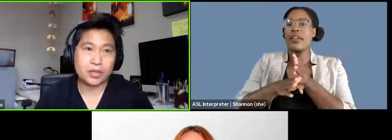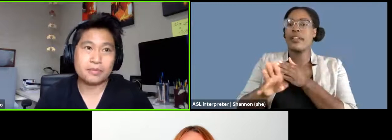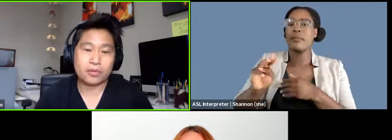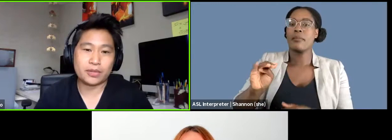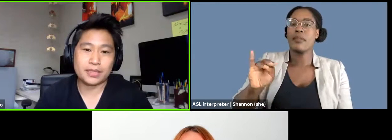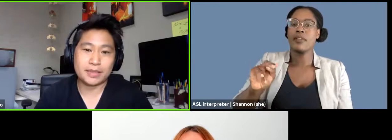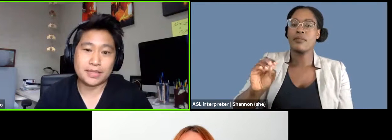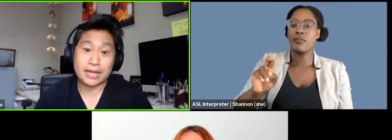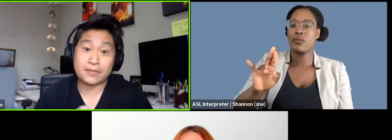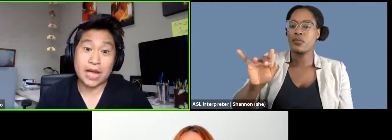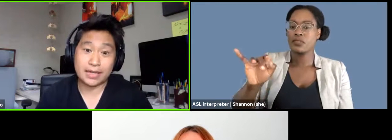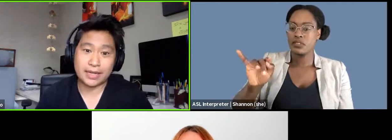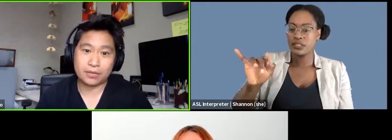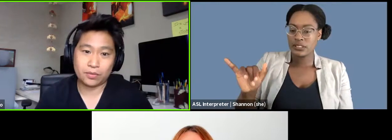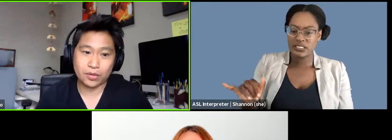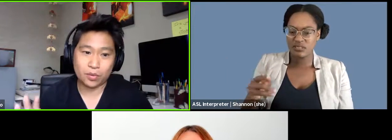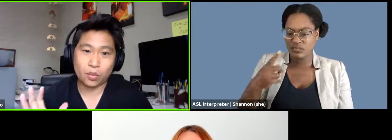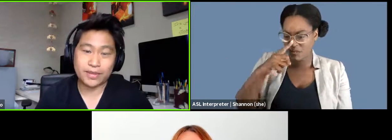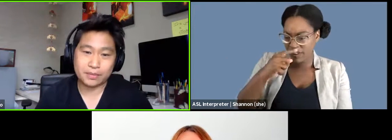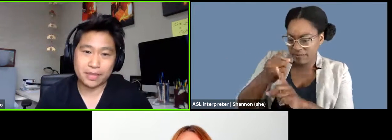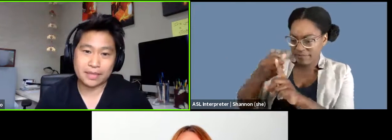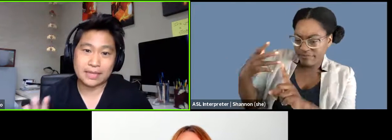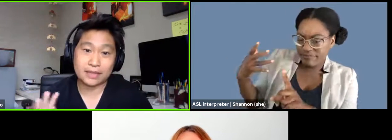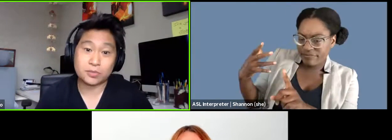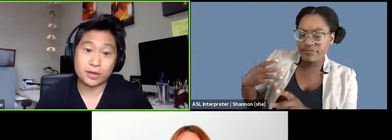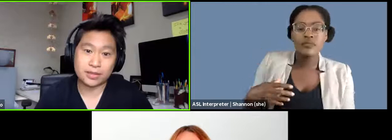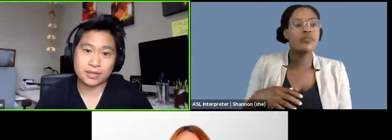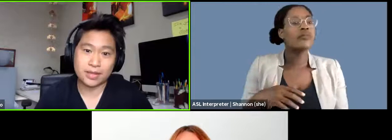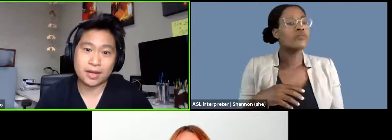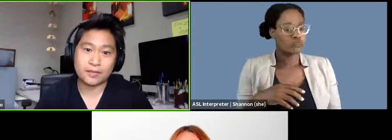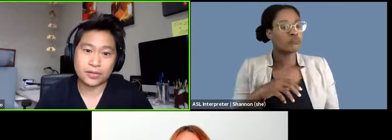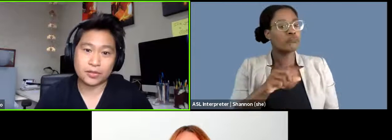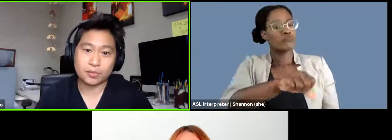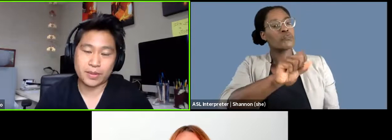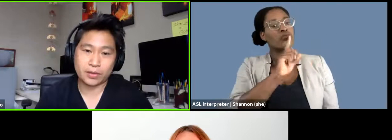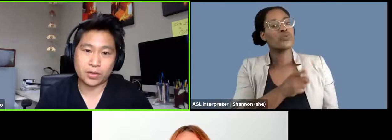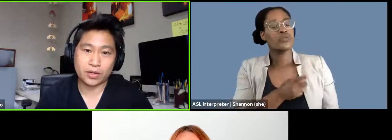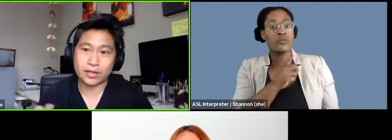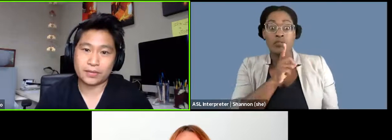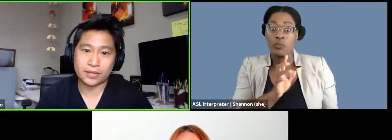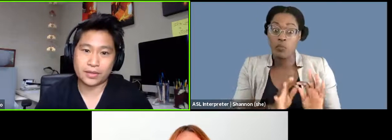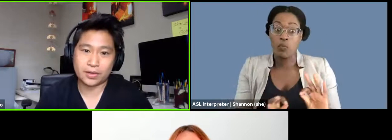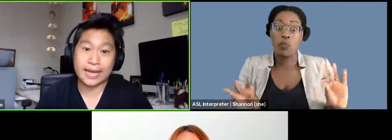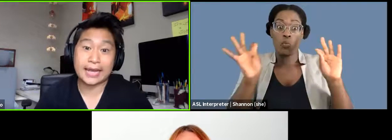really important for me to highlight that and the experience of a triple minority or even